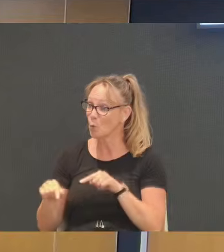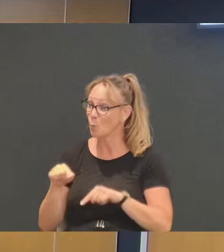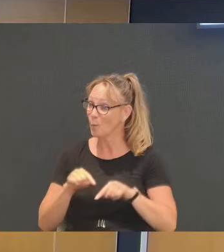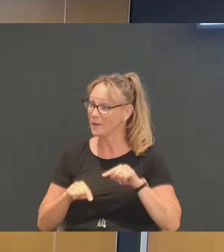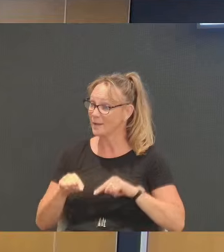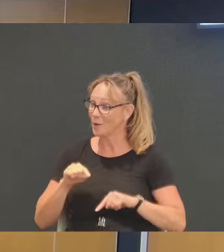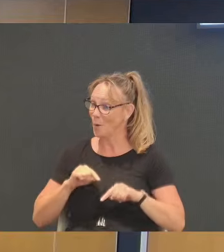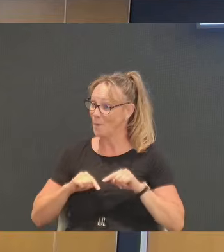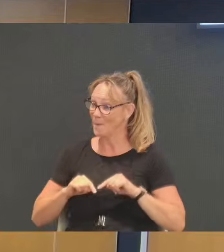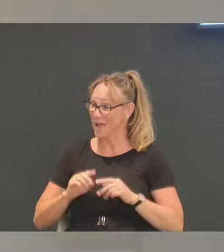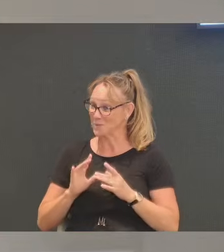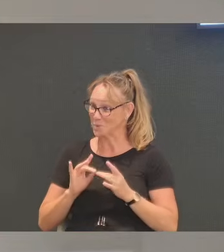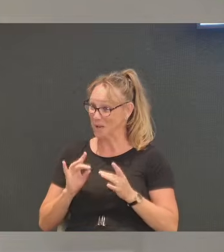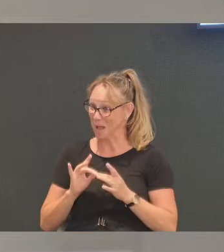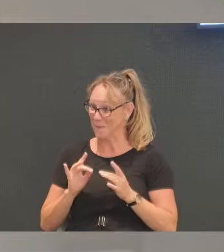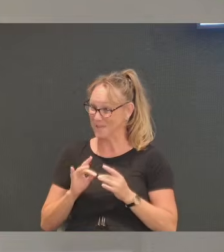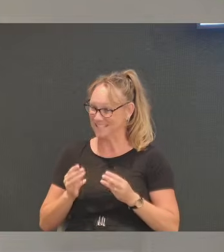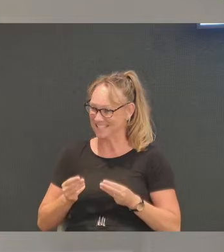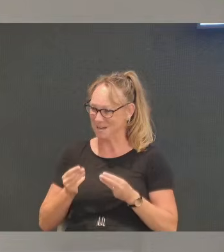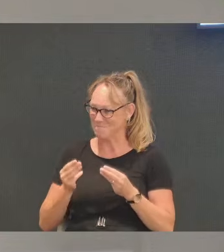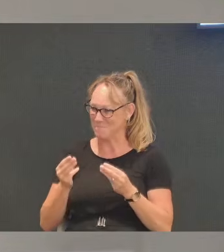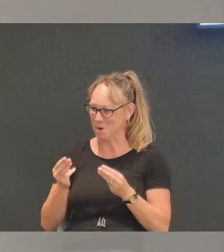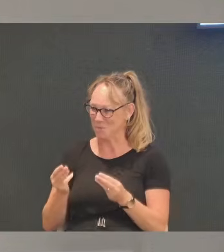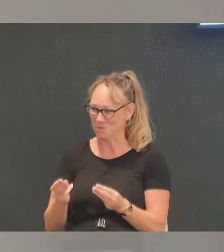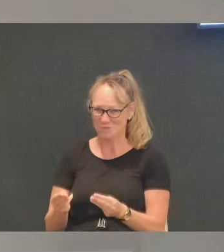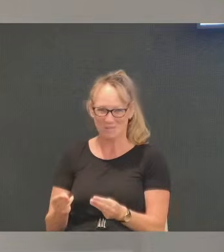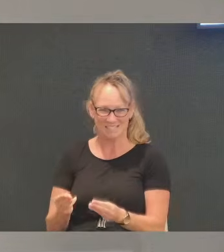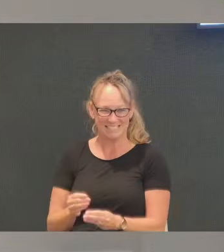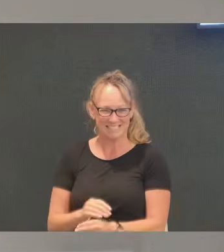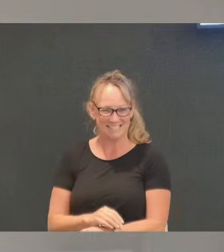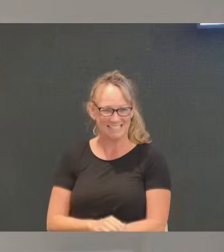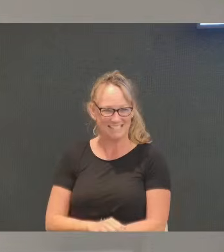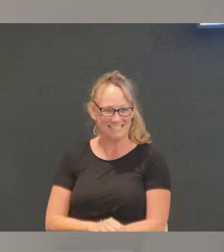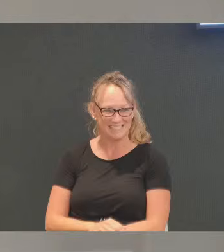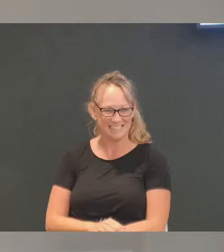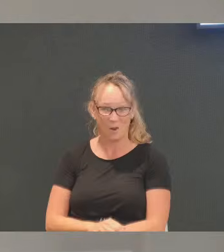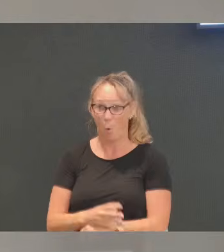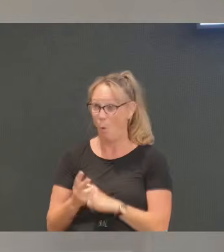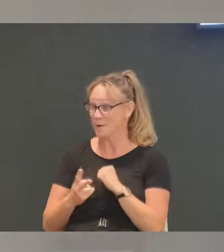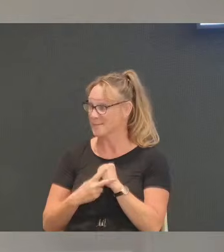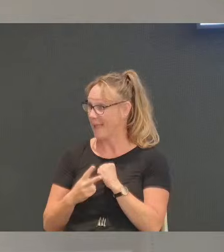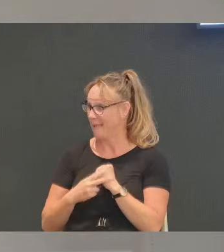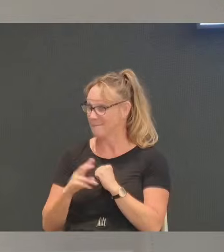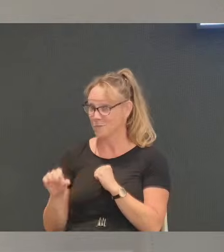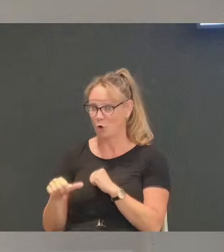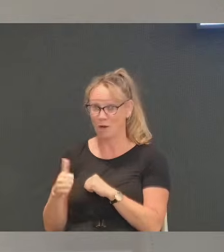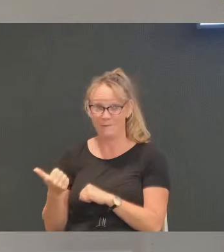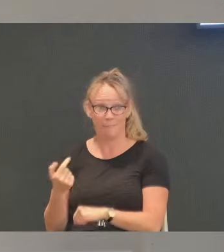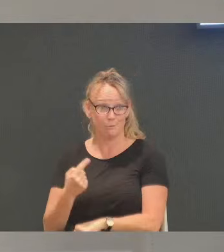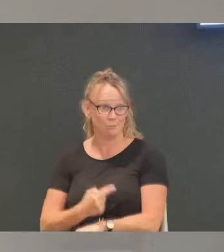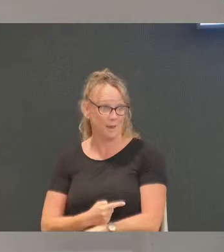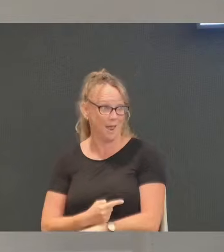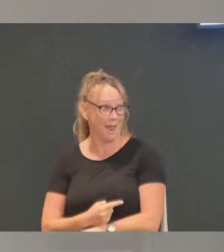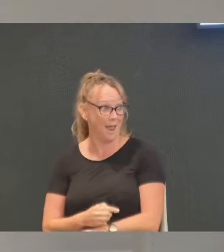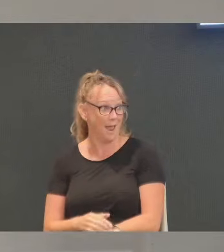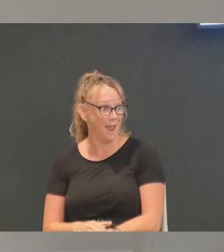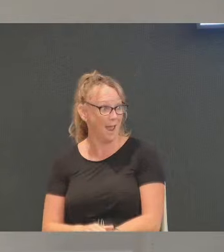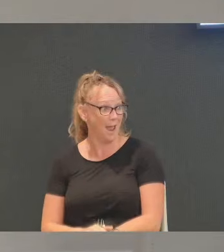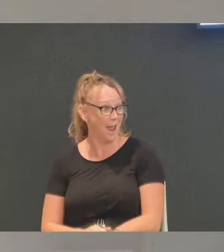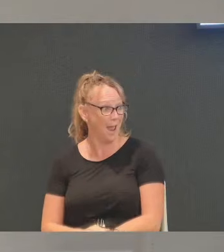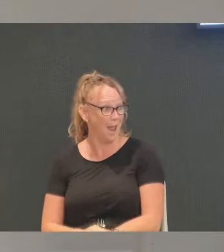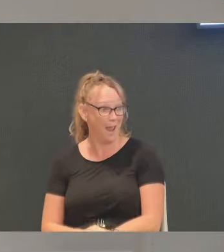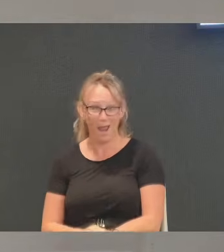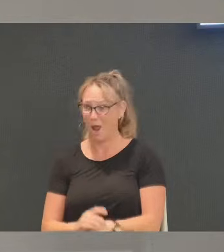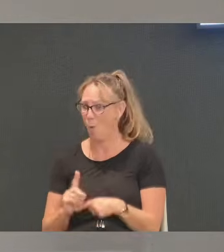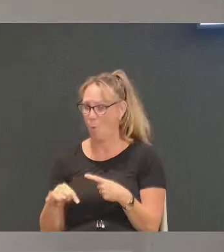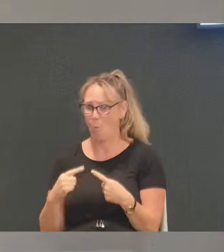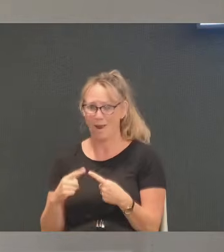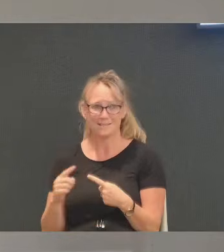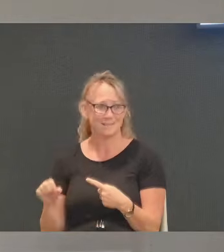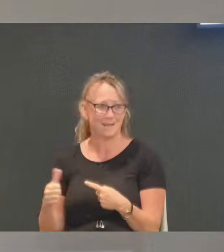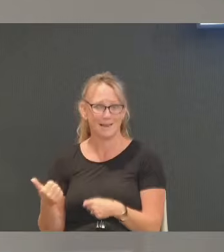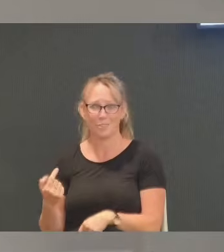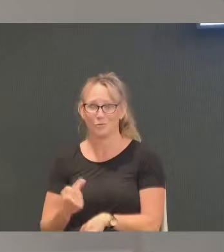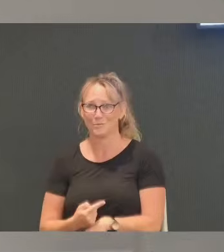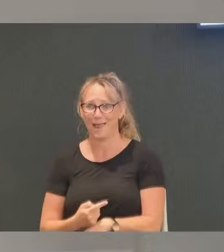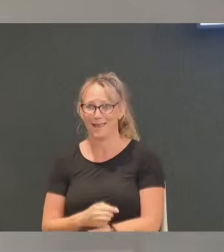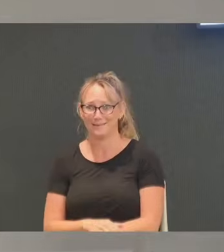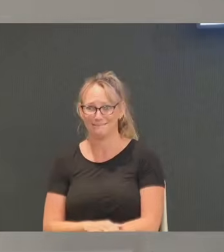if we'd like or we could save it for another day. When is the other day? When is the other day?